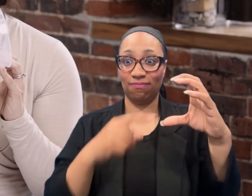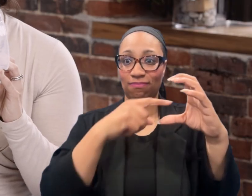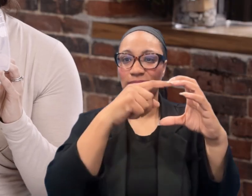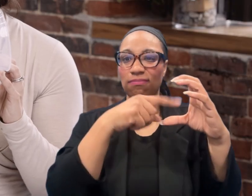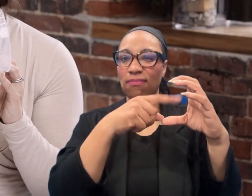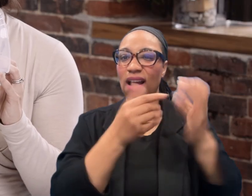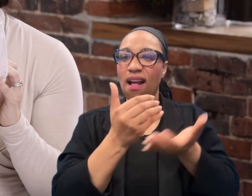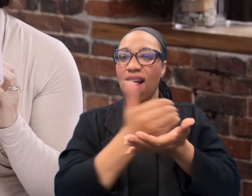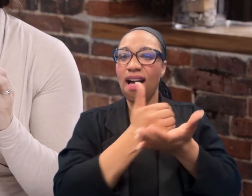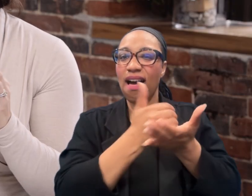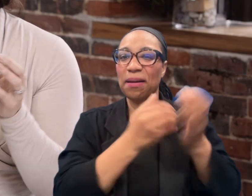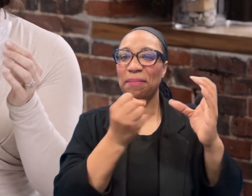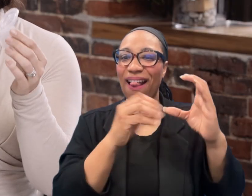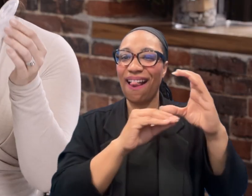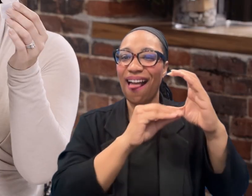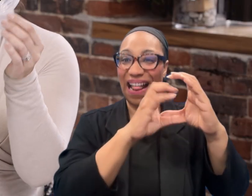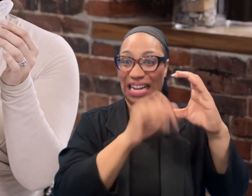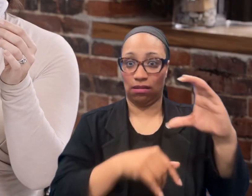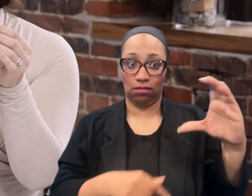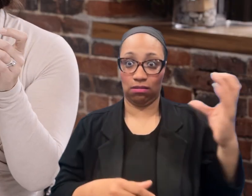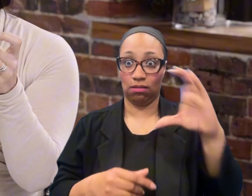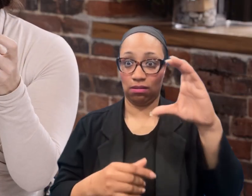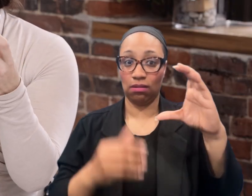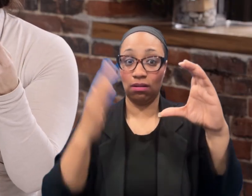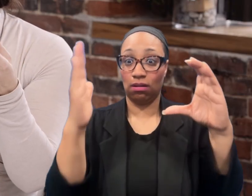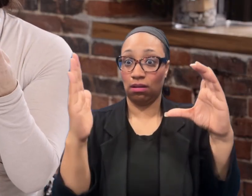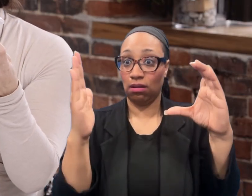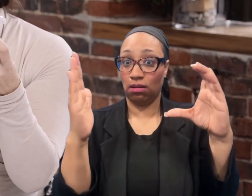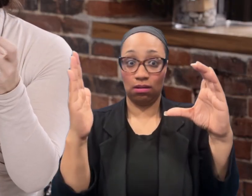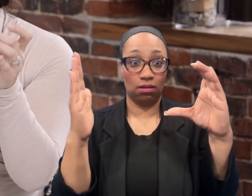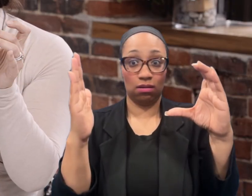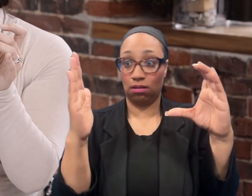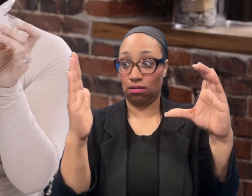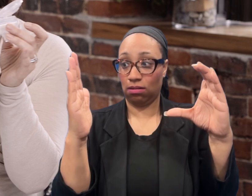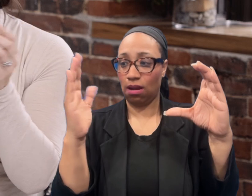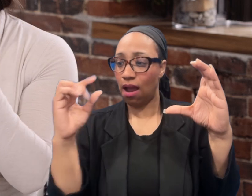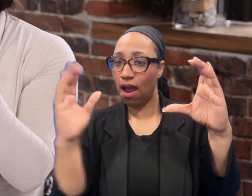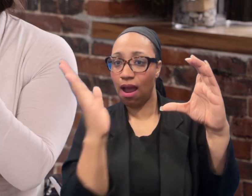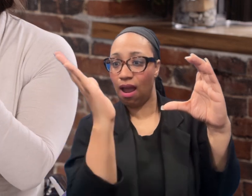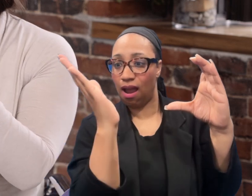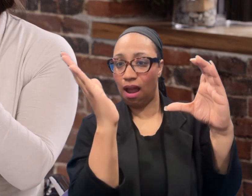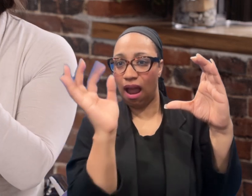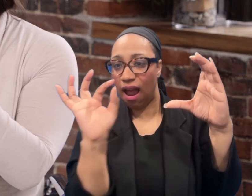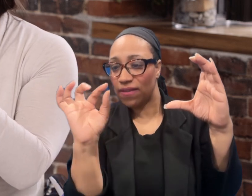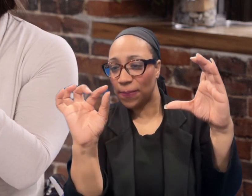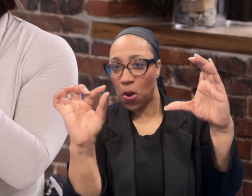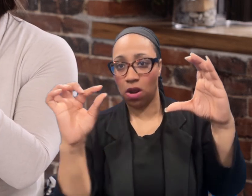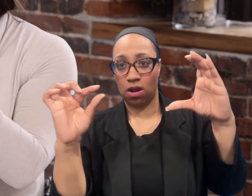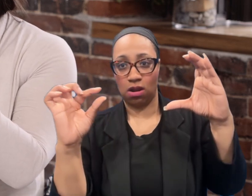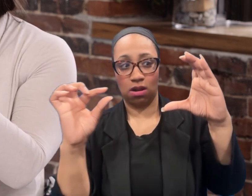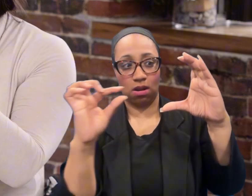tubing will go. We're going to take this with the opening facing away and we're going to press